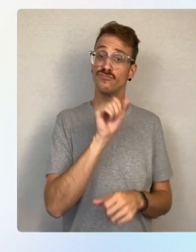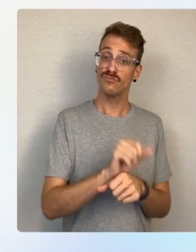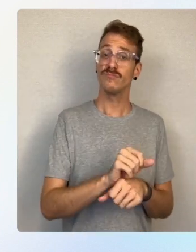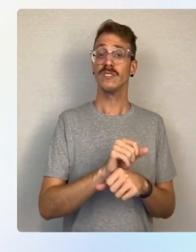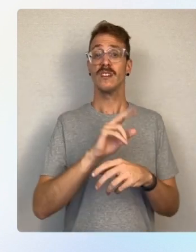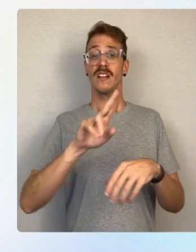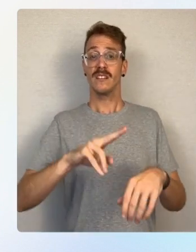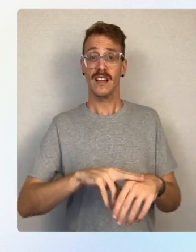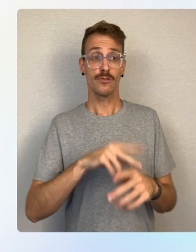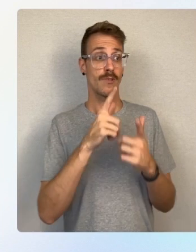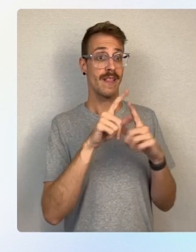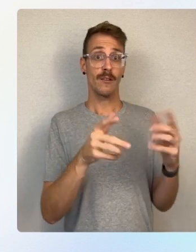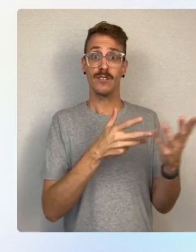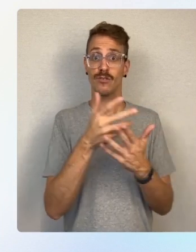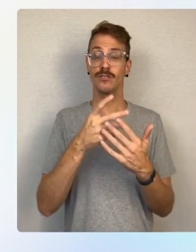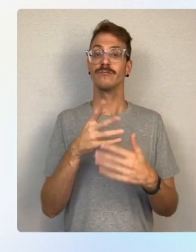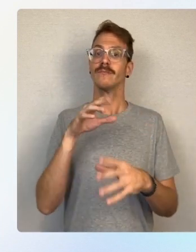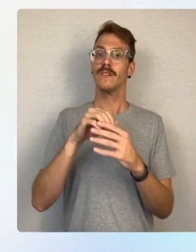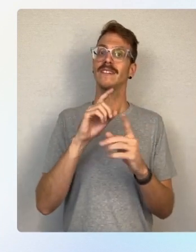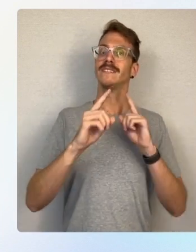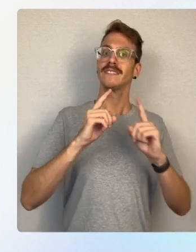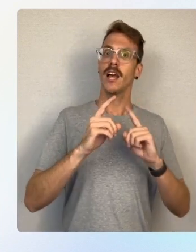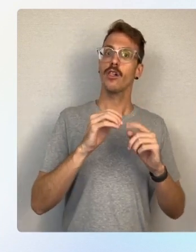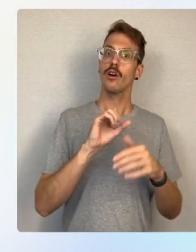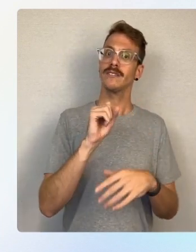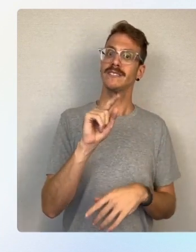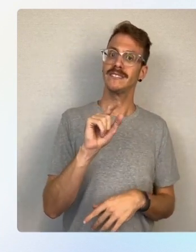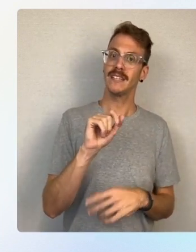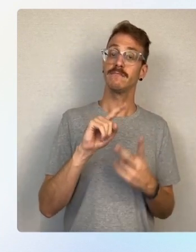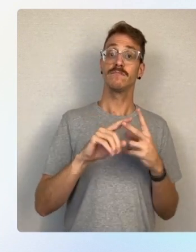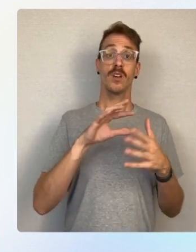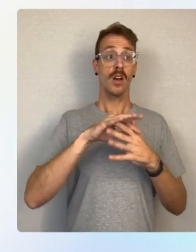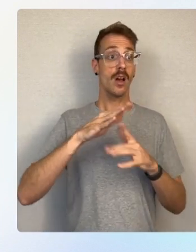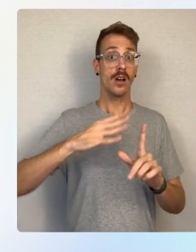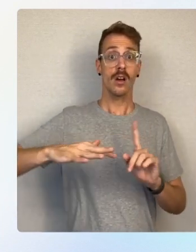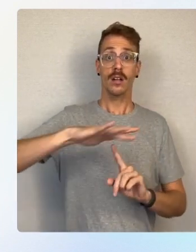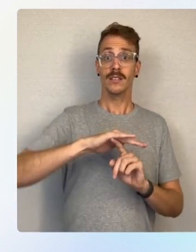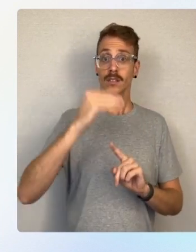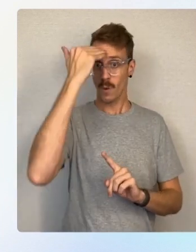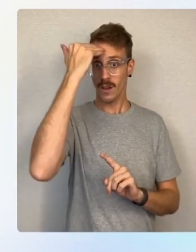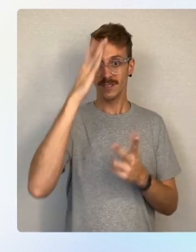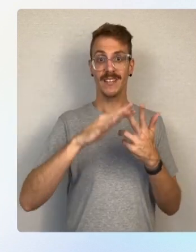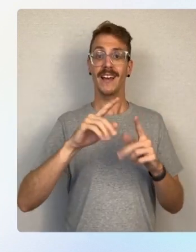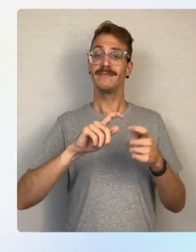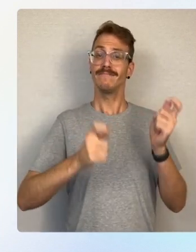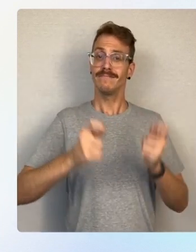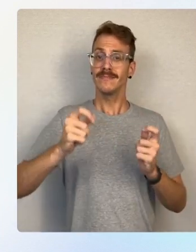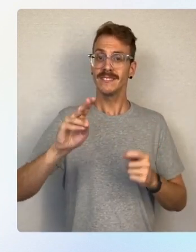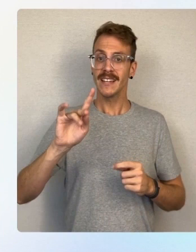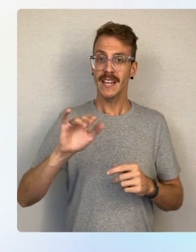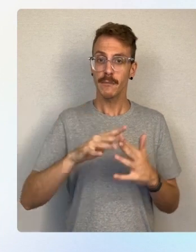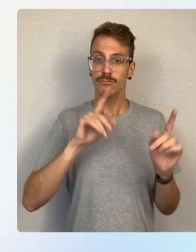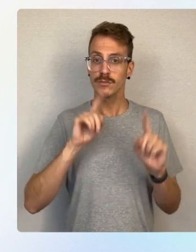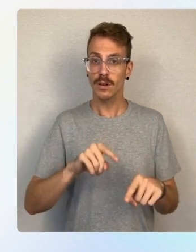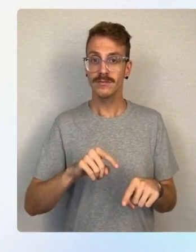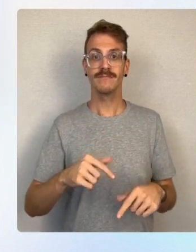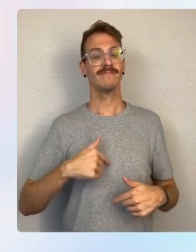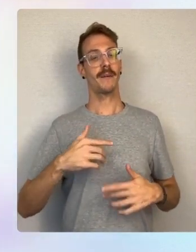Truly natural language interactions involve dialogue state, contextual awareness, and dynamic responses.